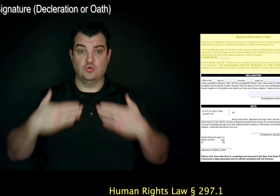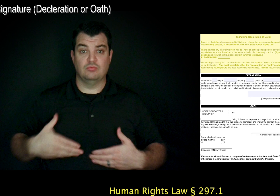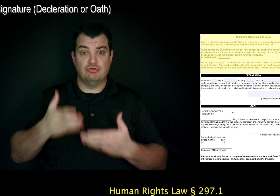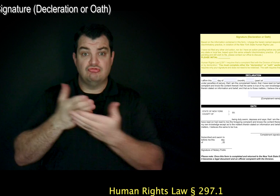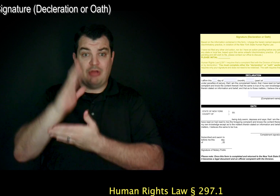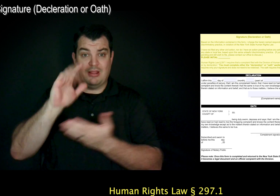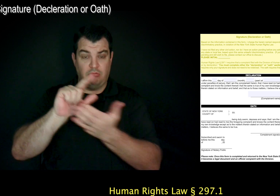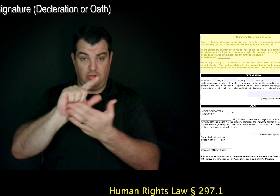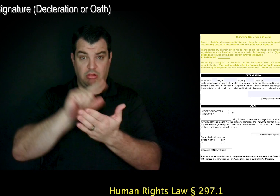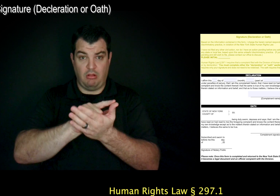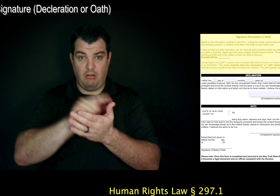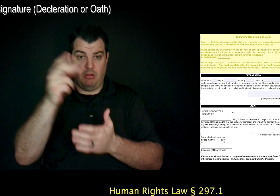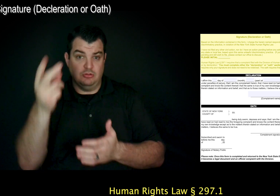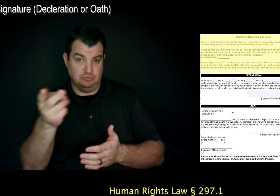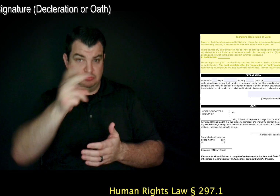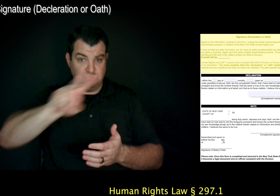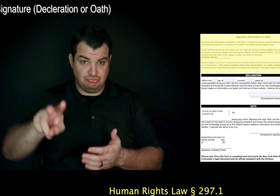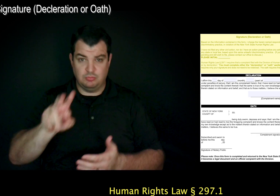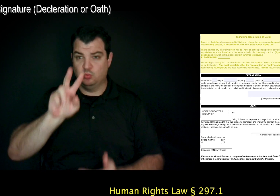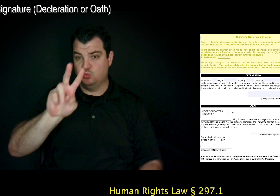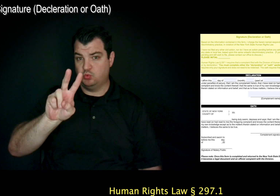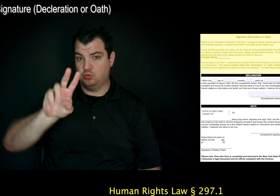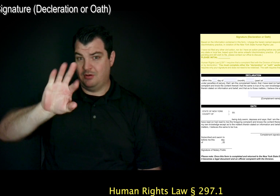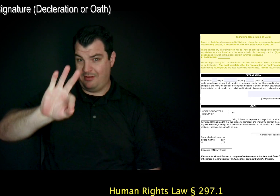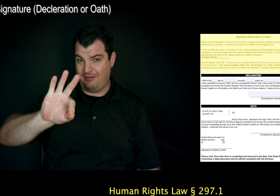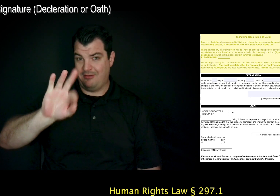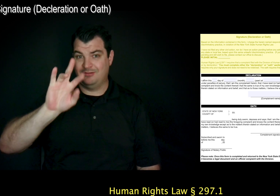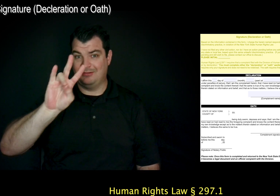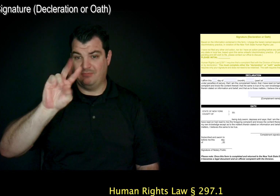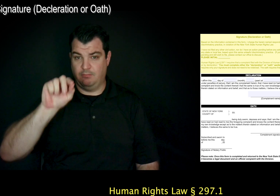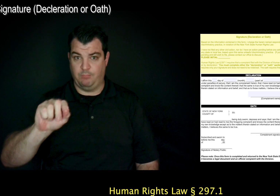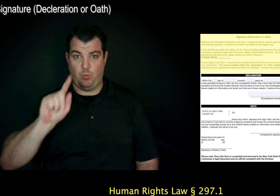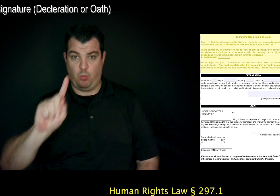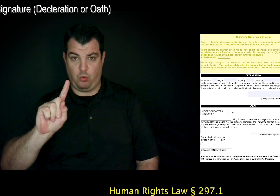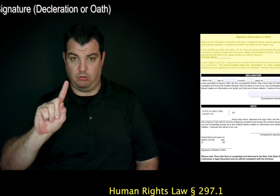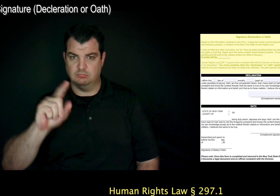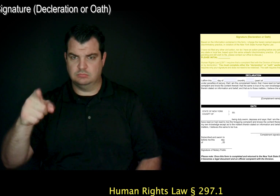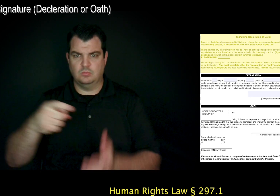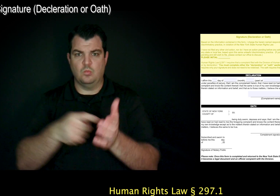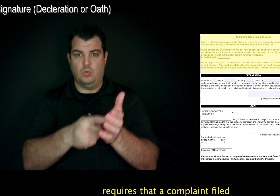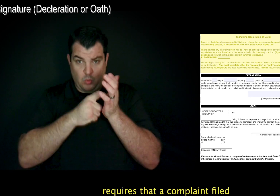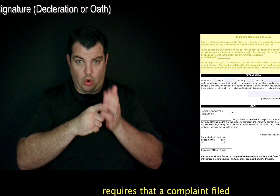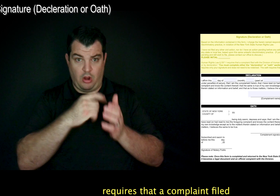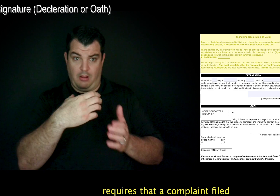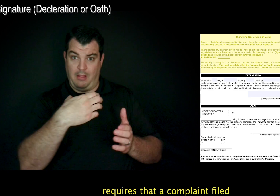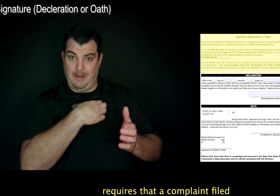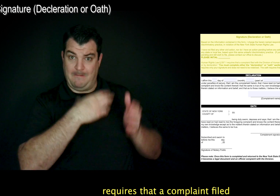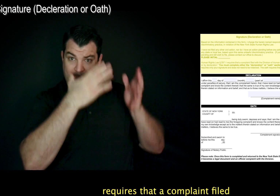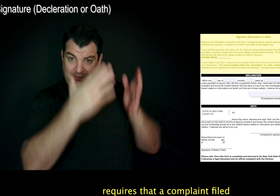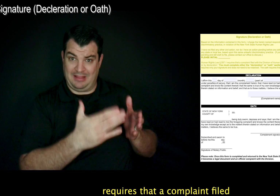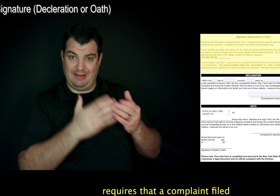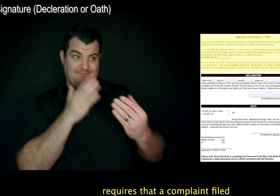Human Rights Law § 297.1 requires that a complaint filed